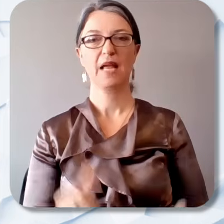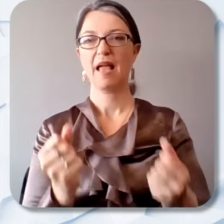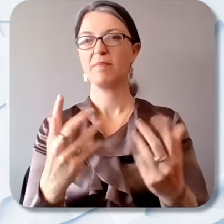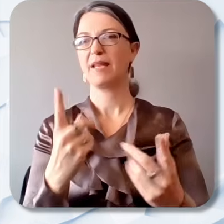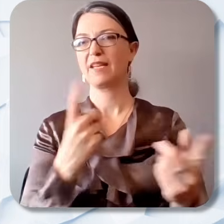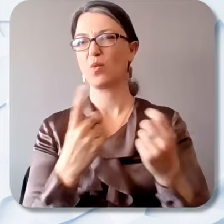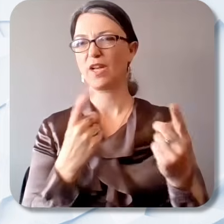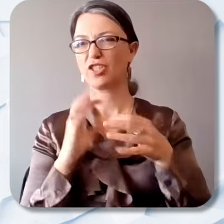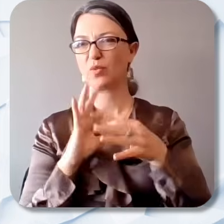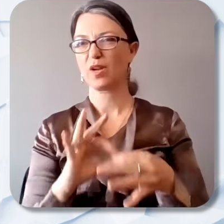I think we've fixed the recording issue.